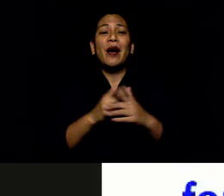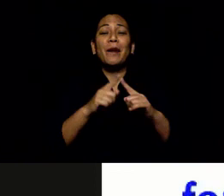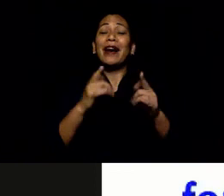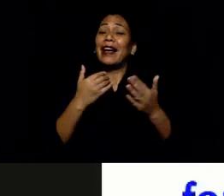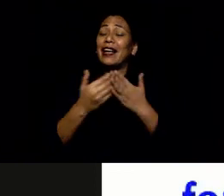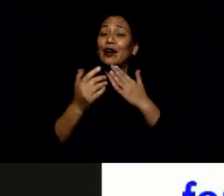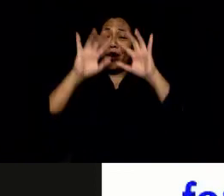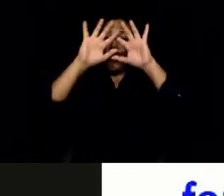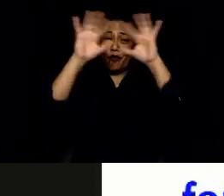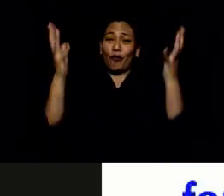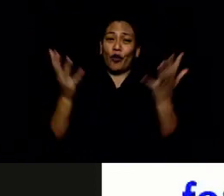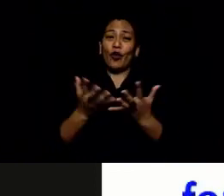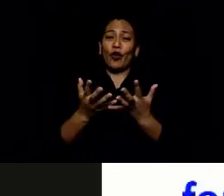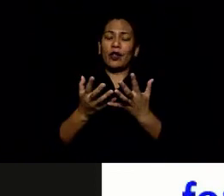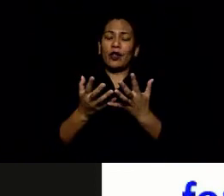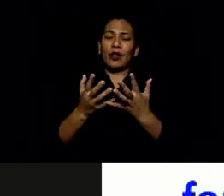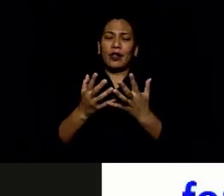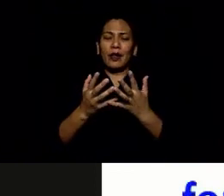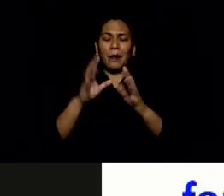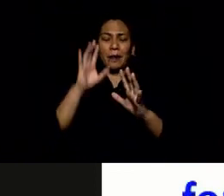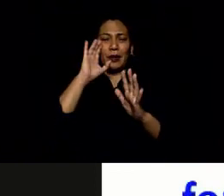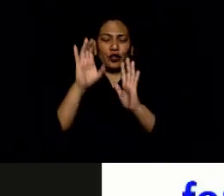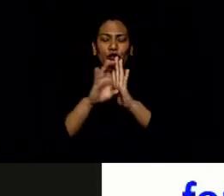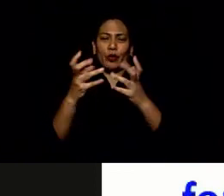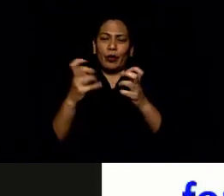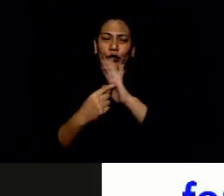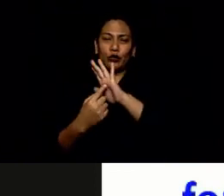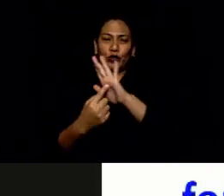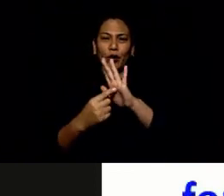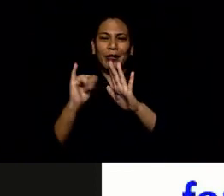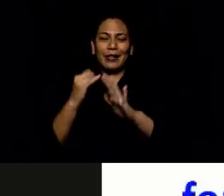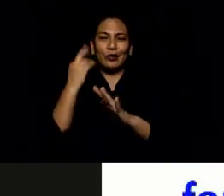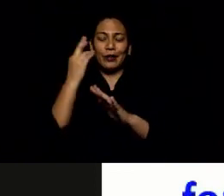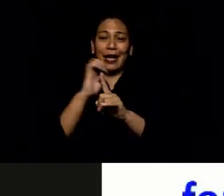Look at the, the economy is something powered by solar energy that extracts